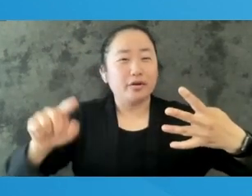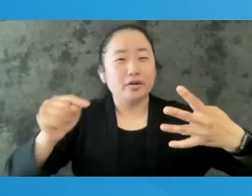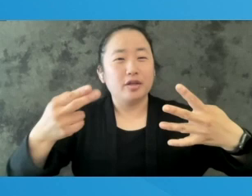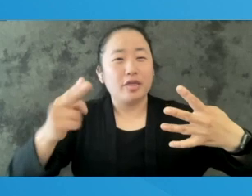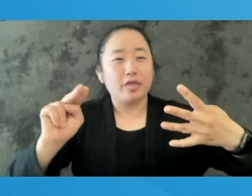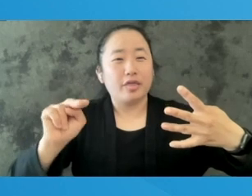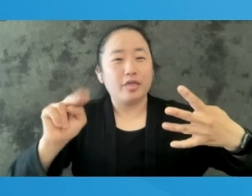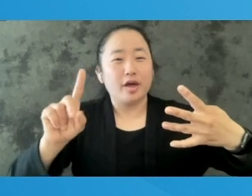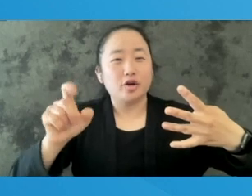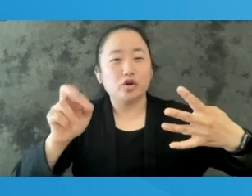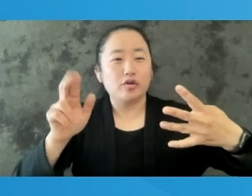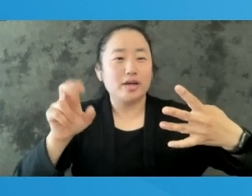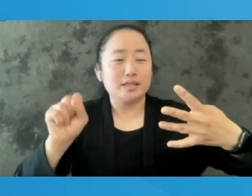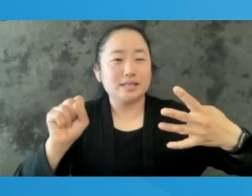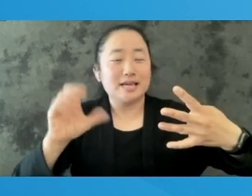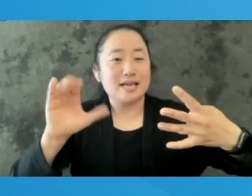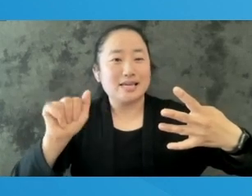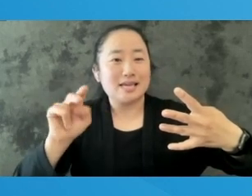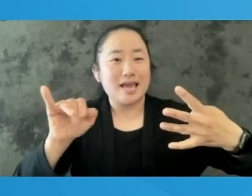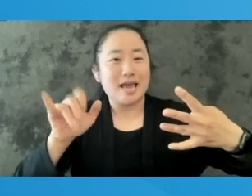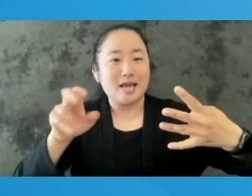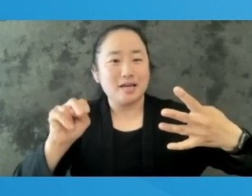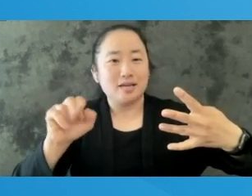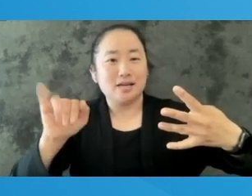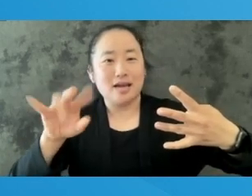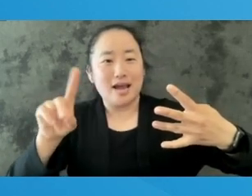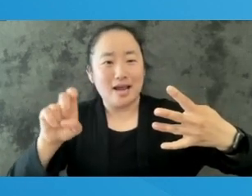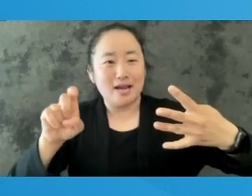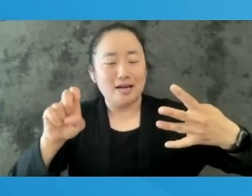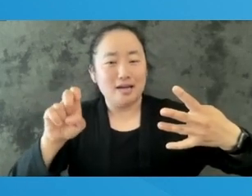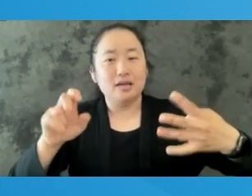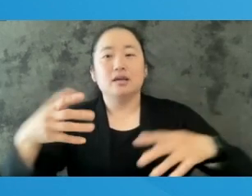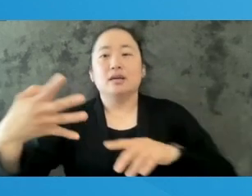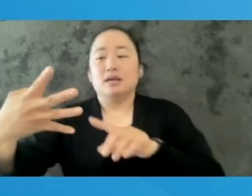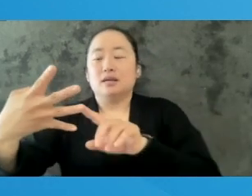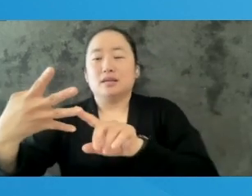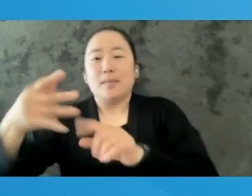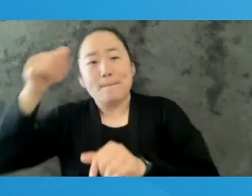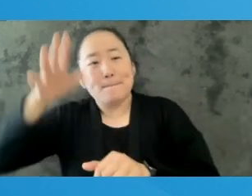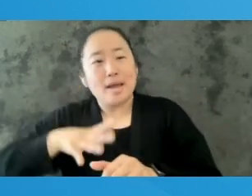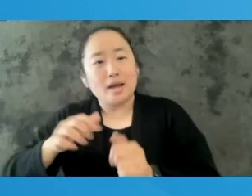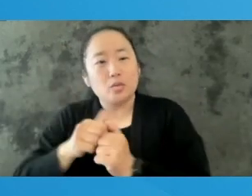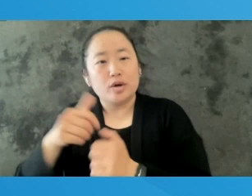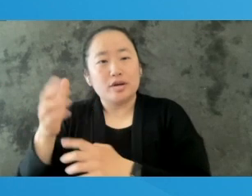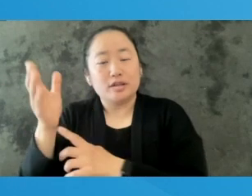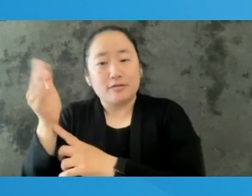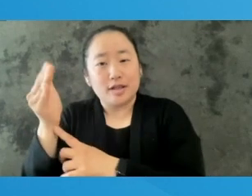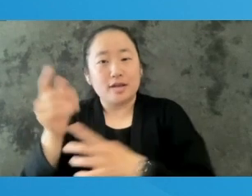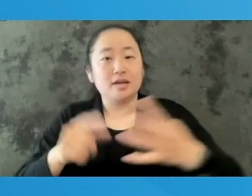Six is The Man with the Flag. Seven is High Watermark.